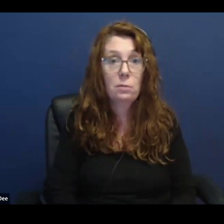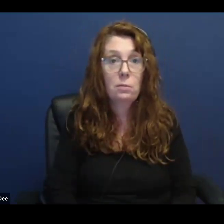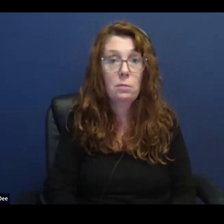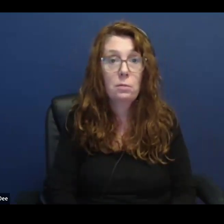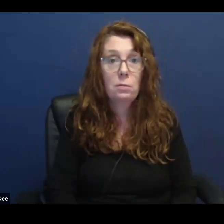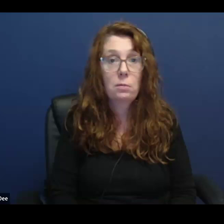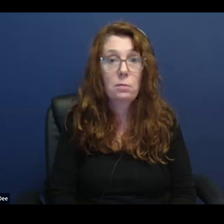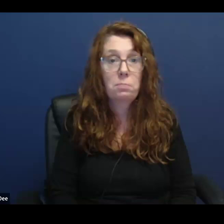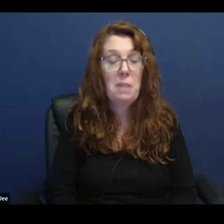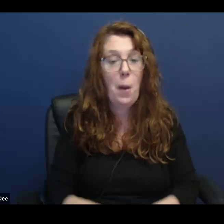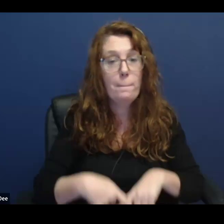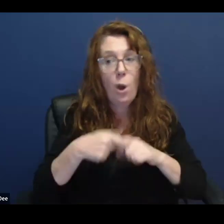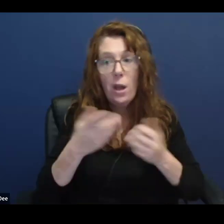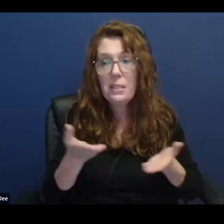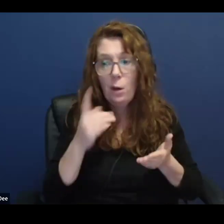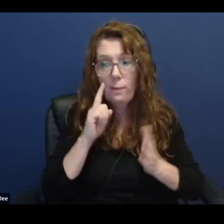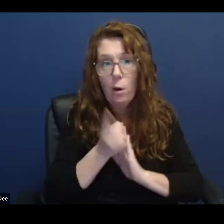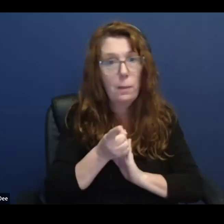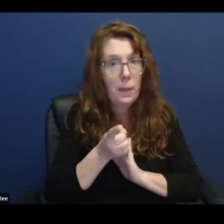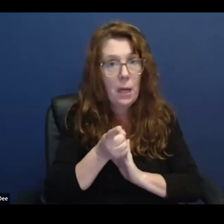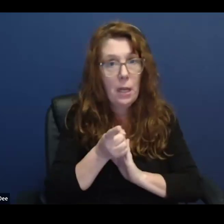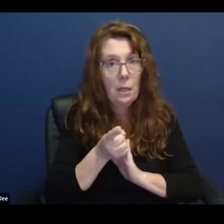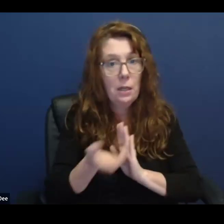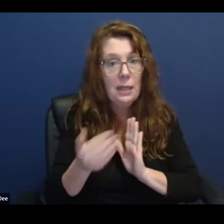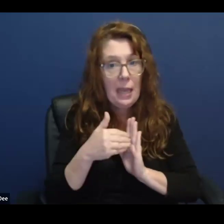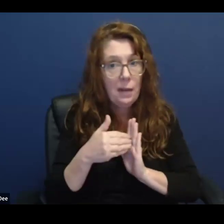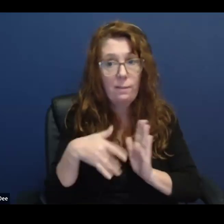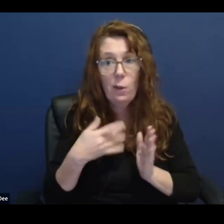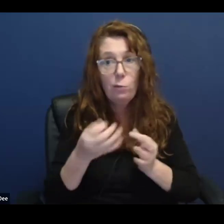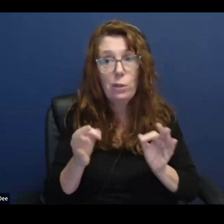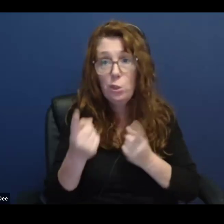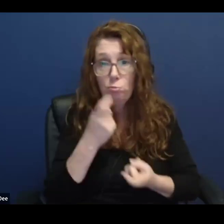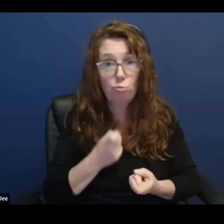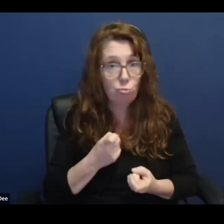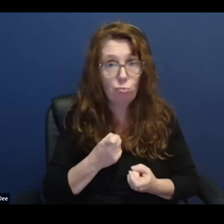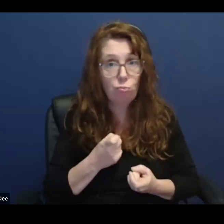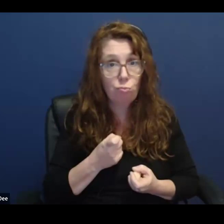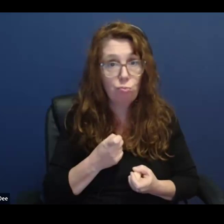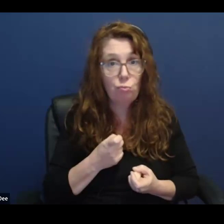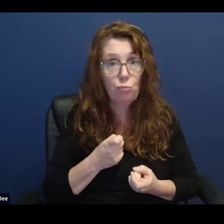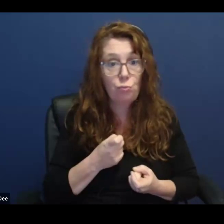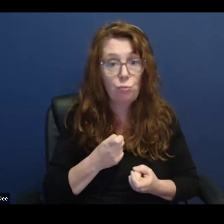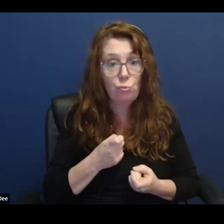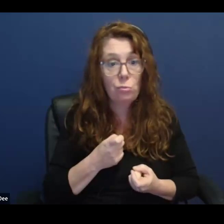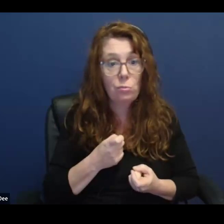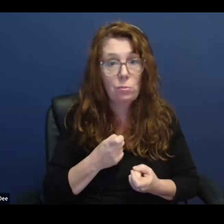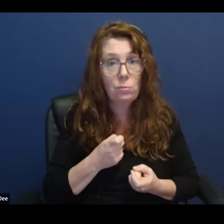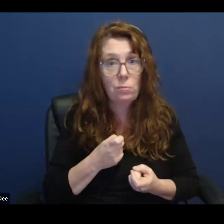Maybe I'll pause here for a minute. Again, feel free to ask more questions and upvote questions